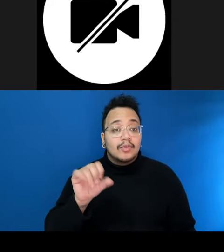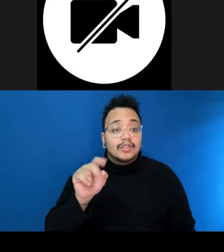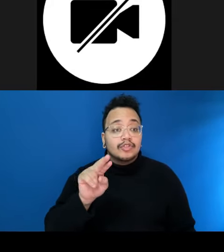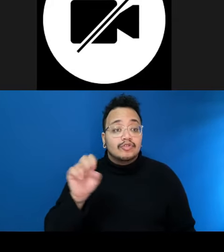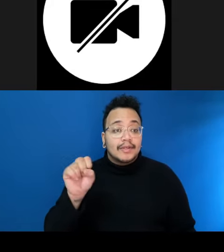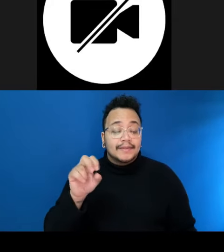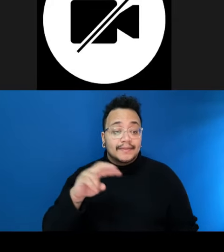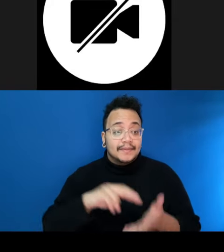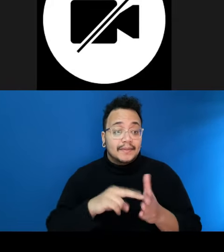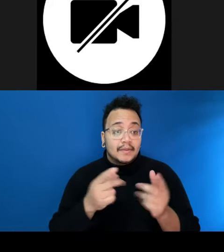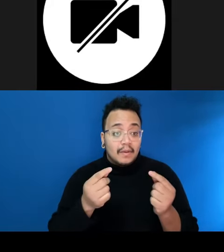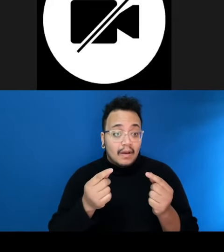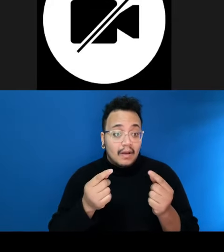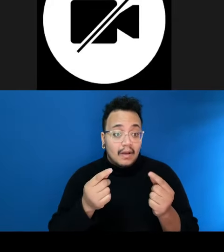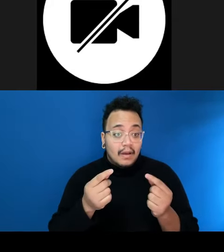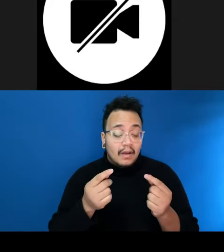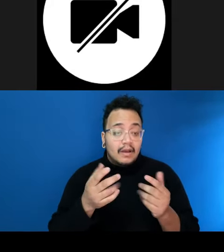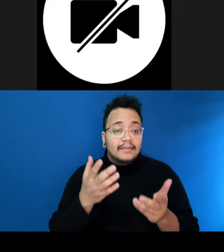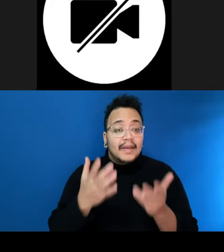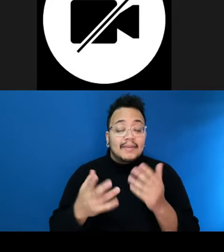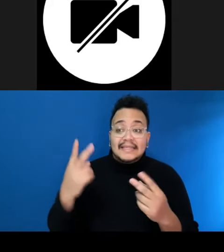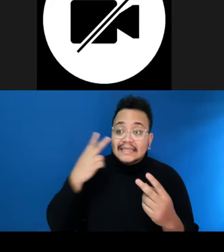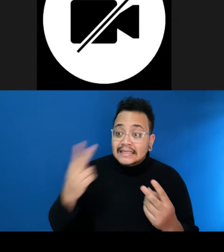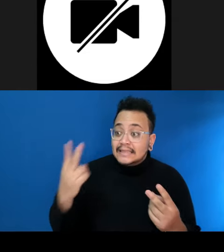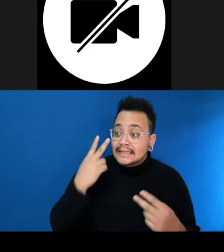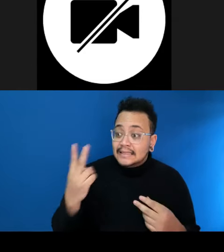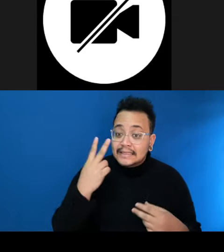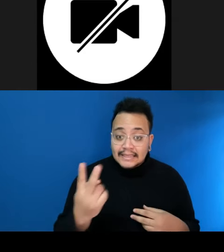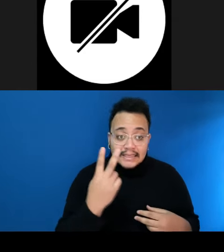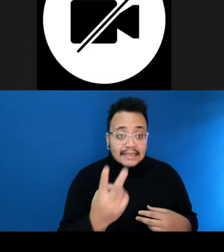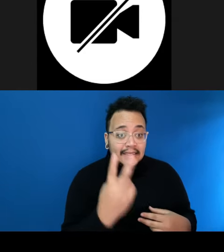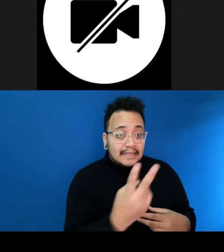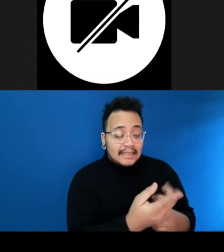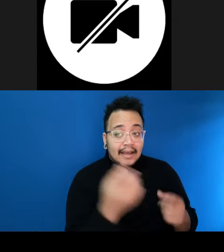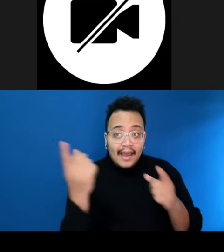of observable incidents, vigilant for future incidents